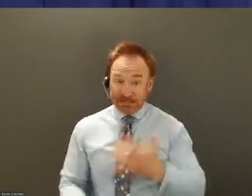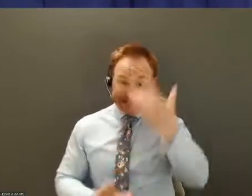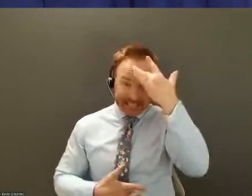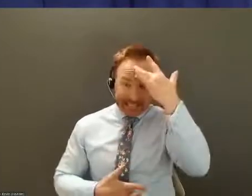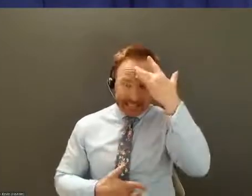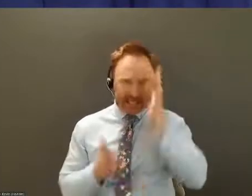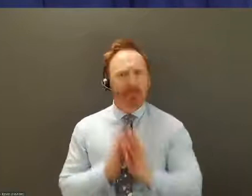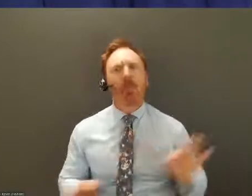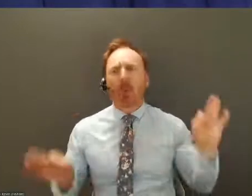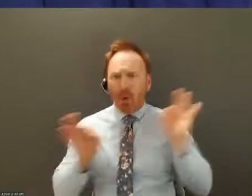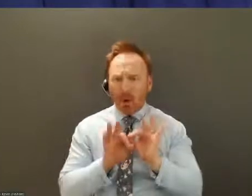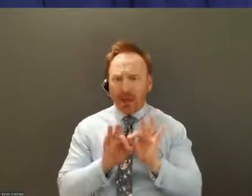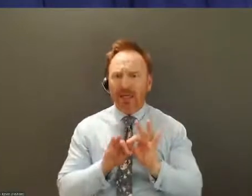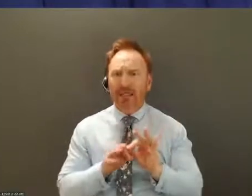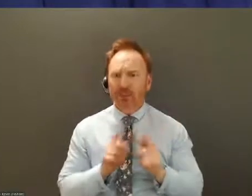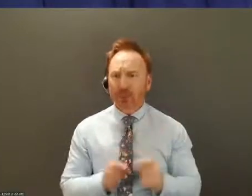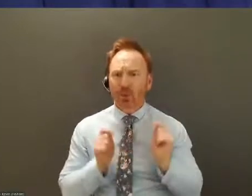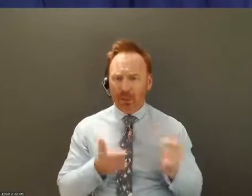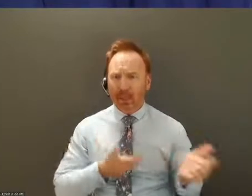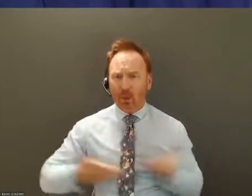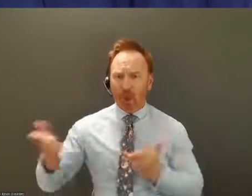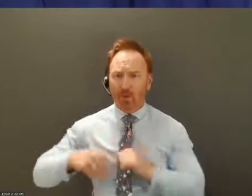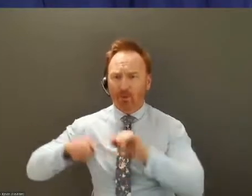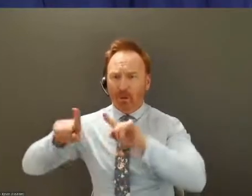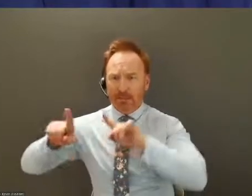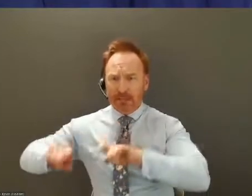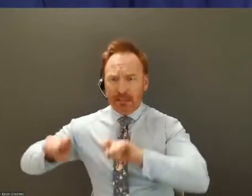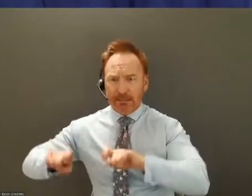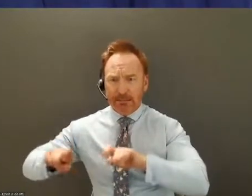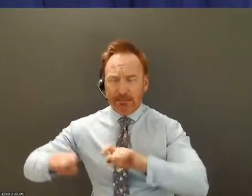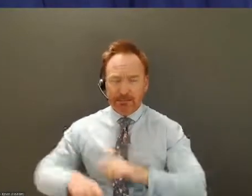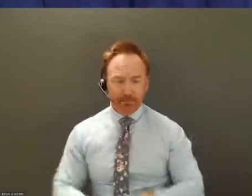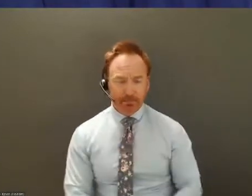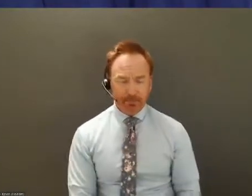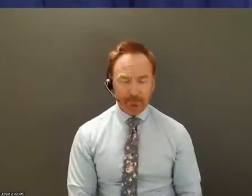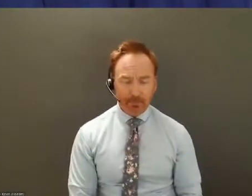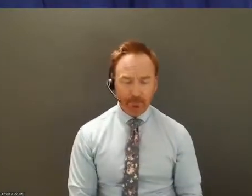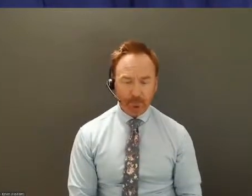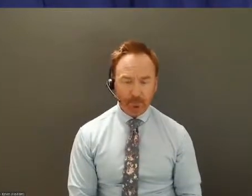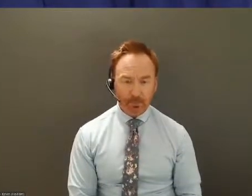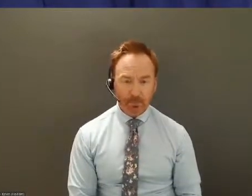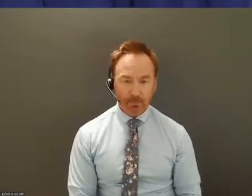cases med backed out and no one in serious condition here are